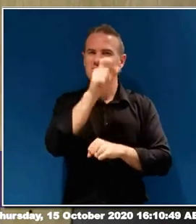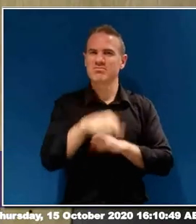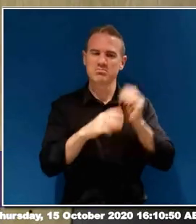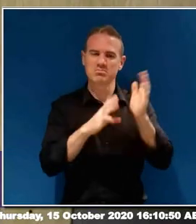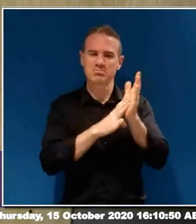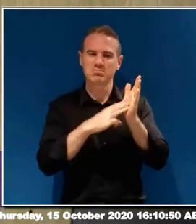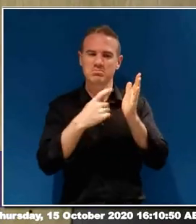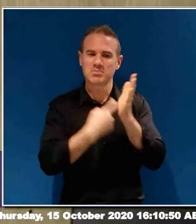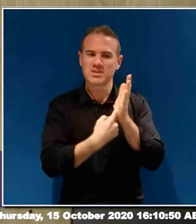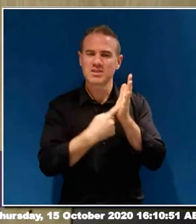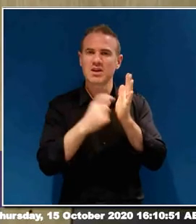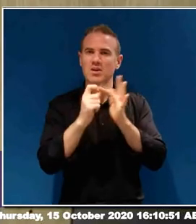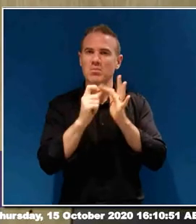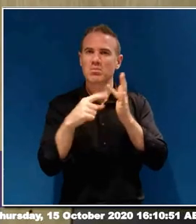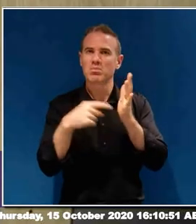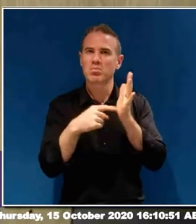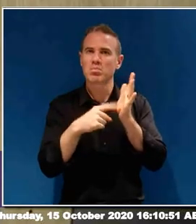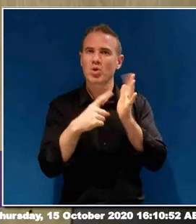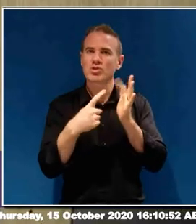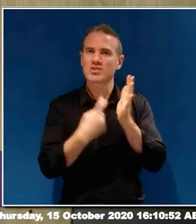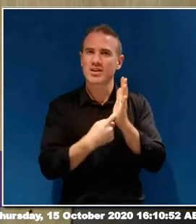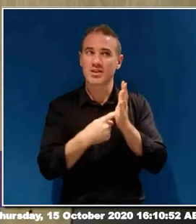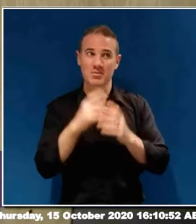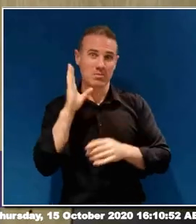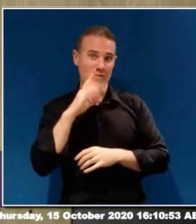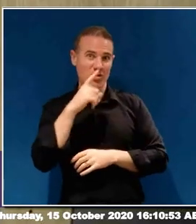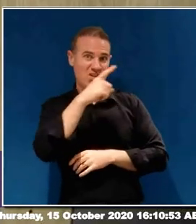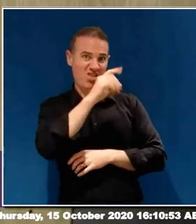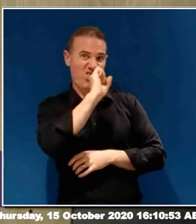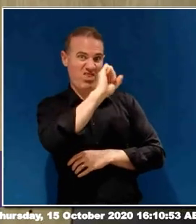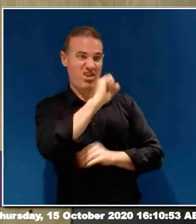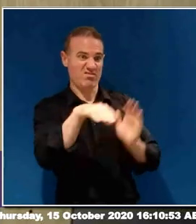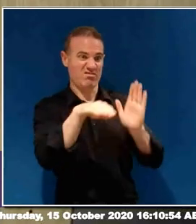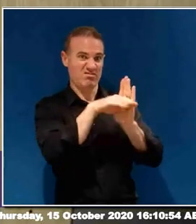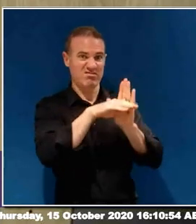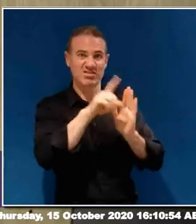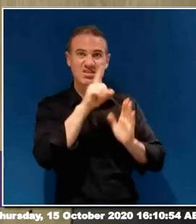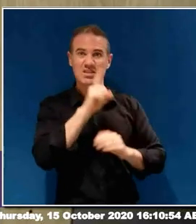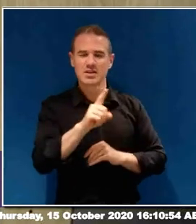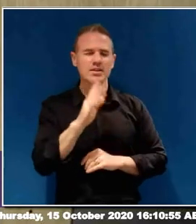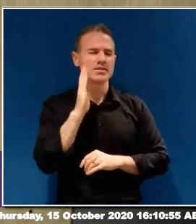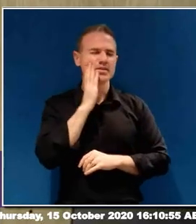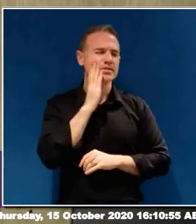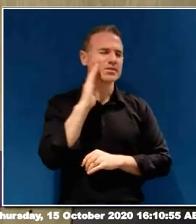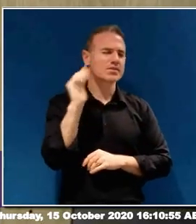how minor or what the situation was, that results in a suspension. It's kind of mandated.